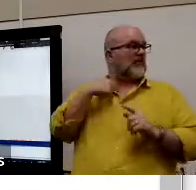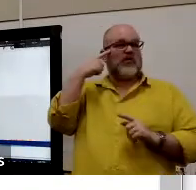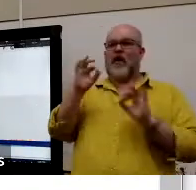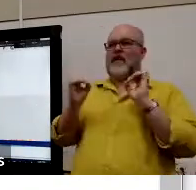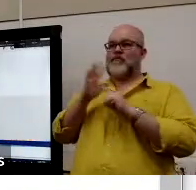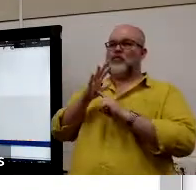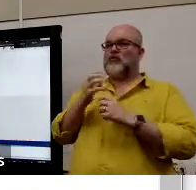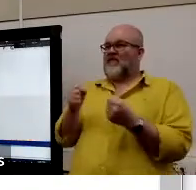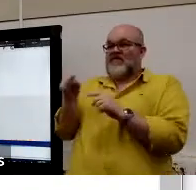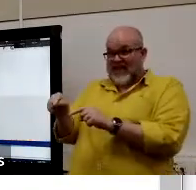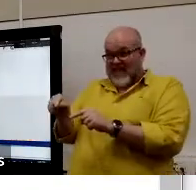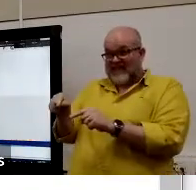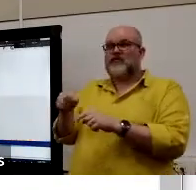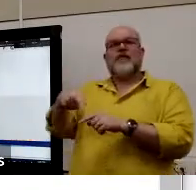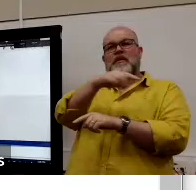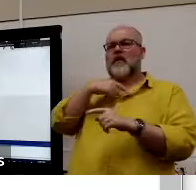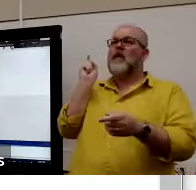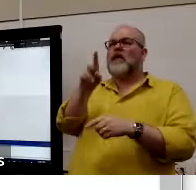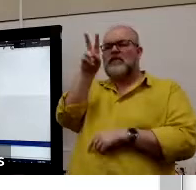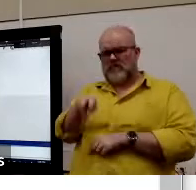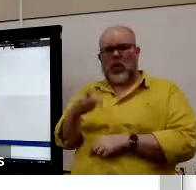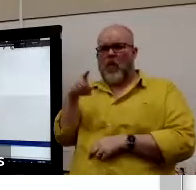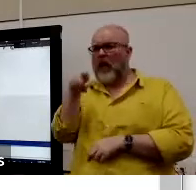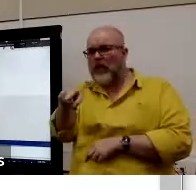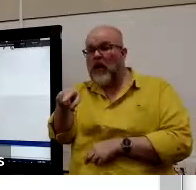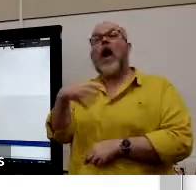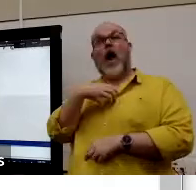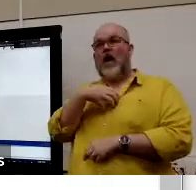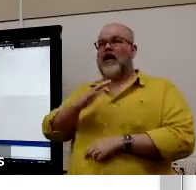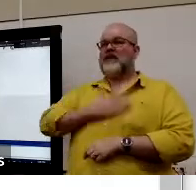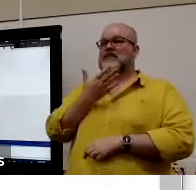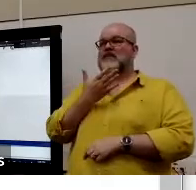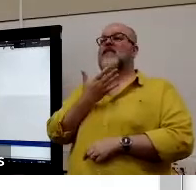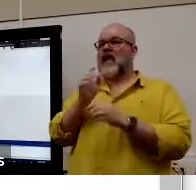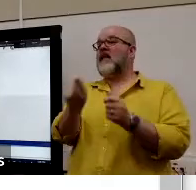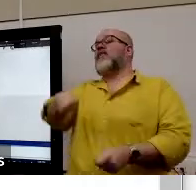So that's about who um AATD(SA) is and I think it's really important about who are you?